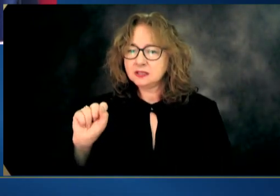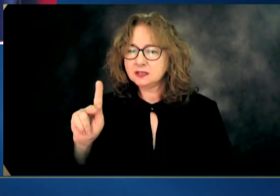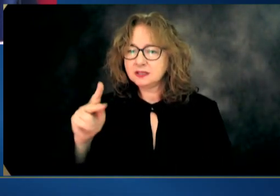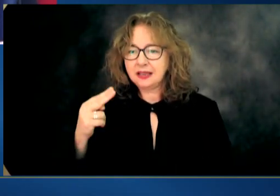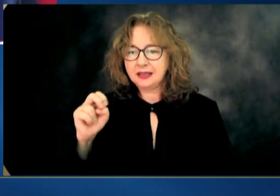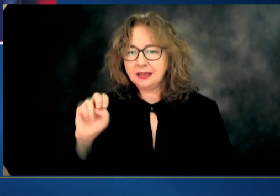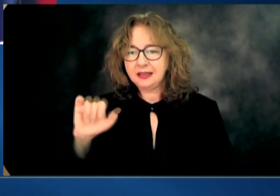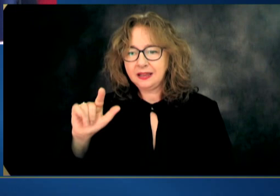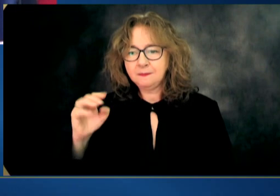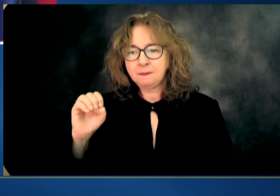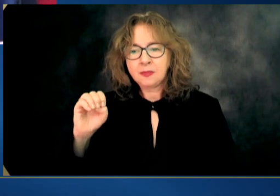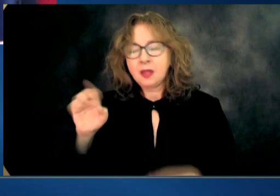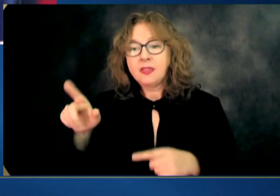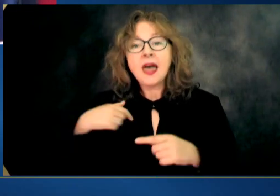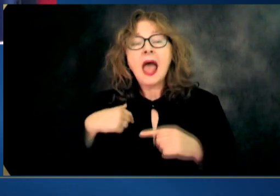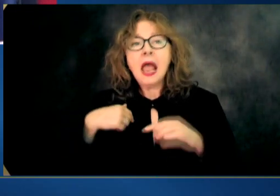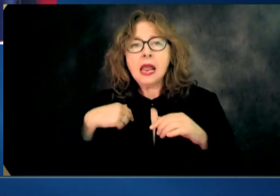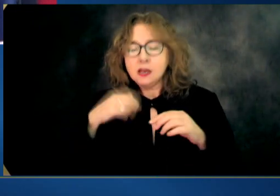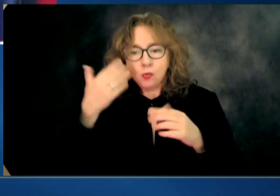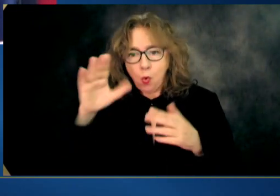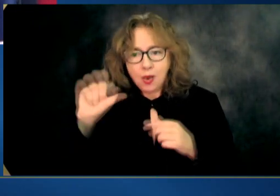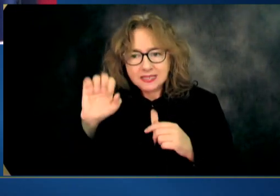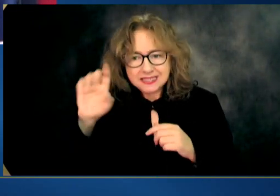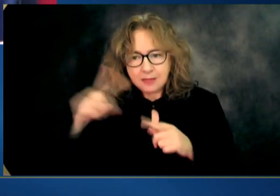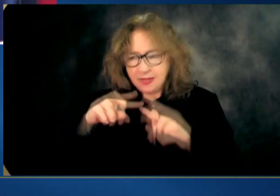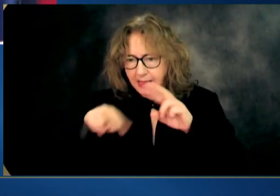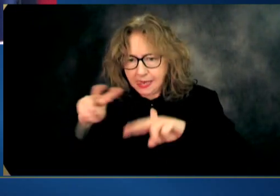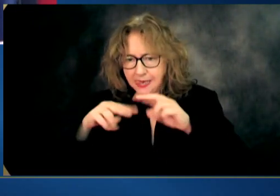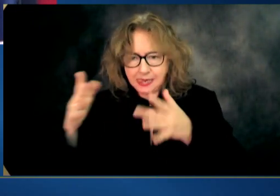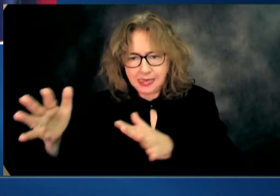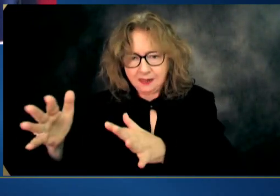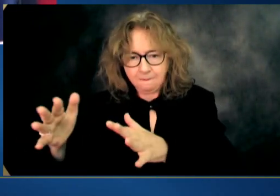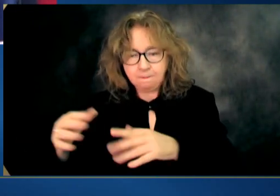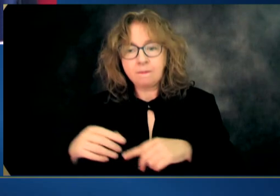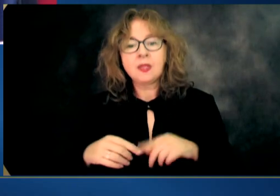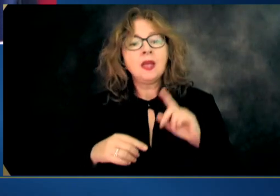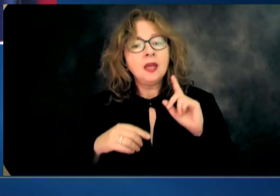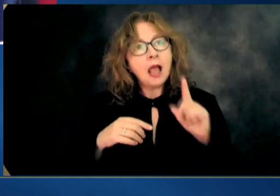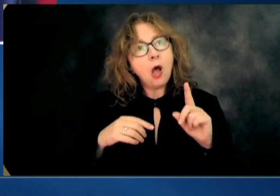So I was able to graduate from college. I had to withdraw one semester from a bad crisis,